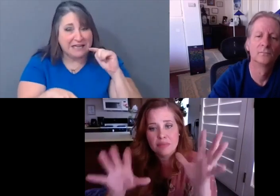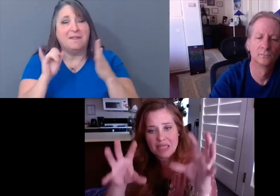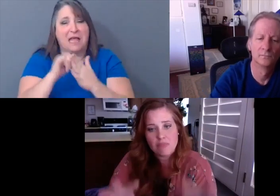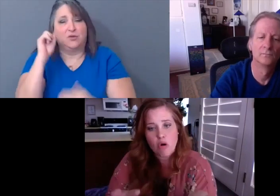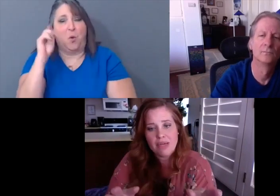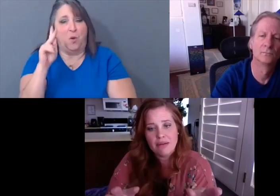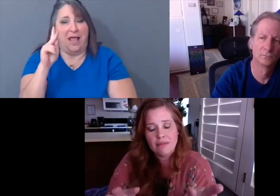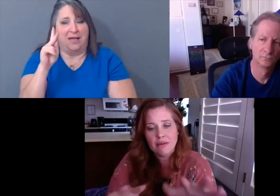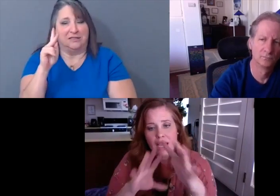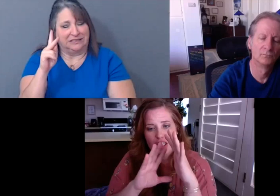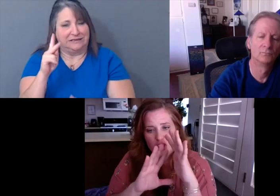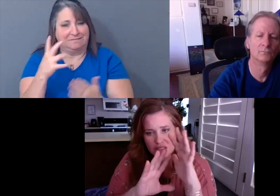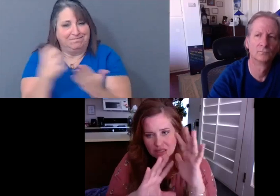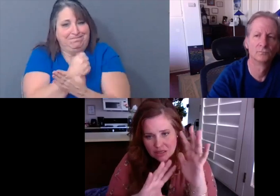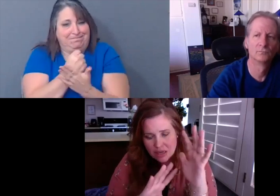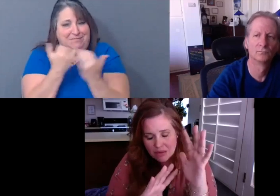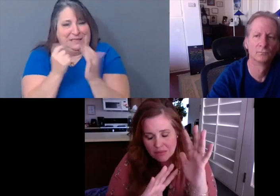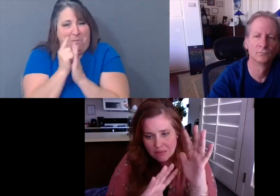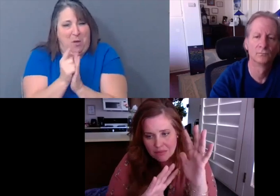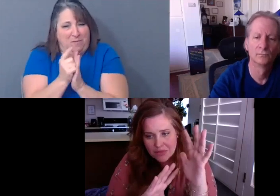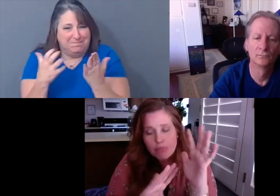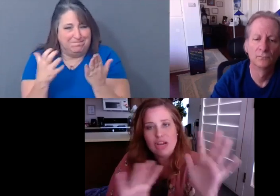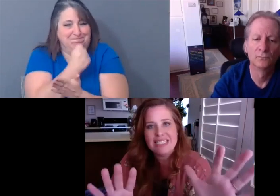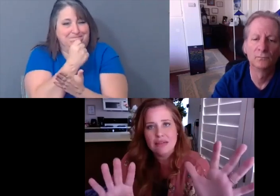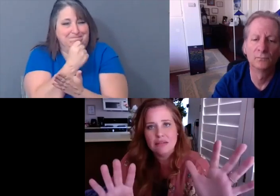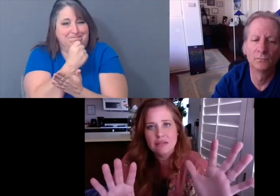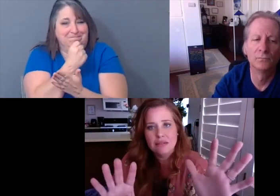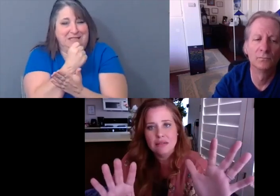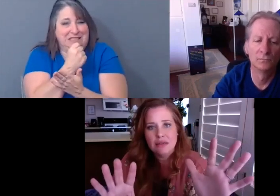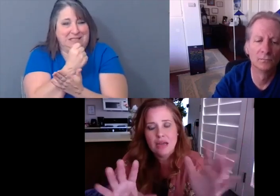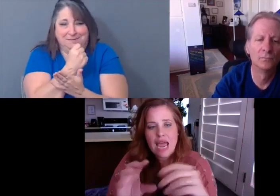to be in the moment and just embrace it.